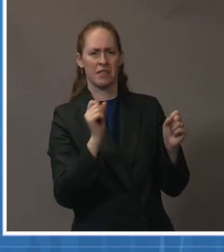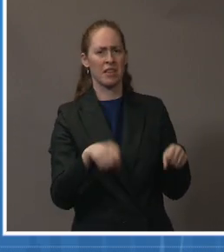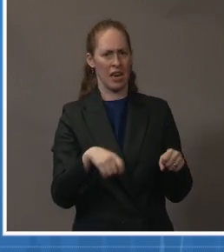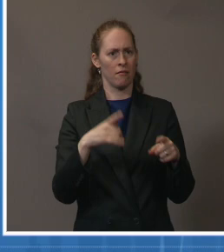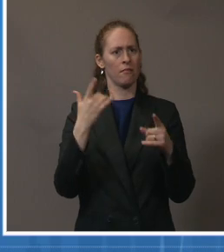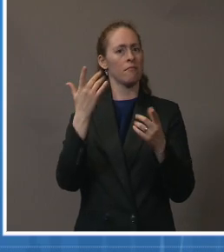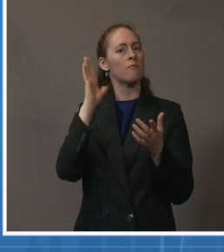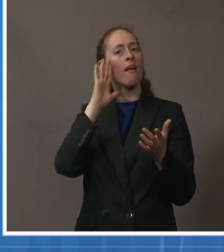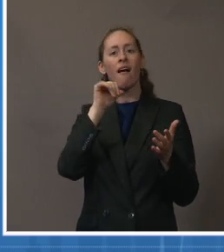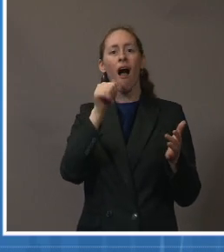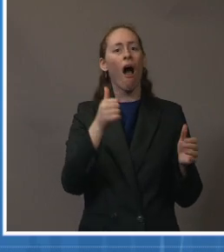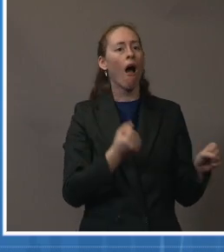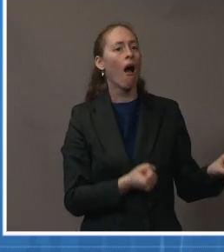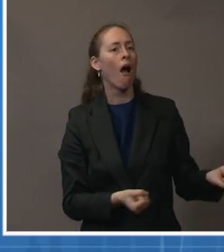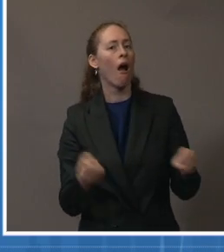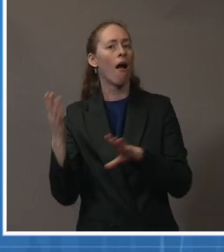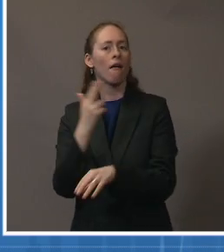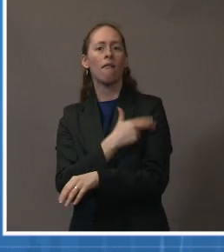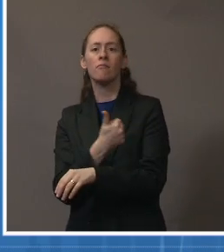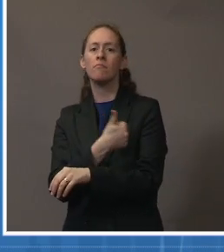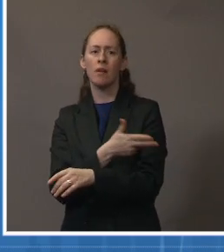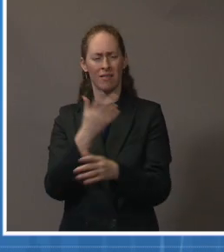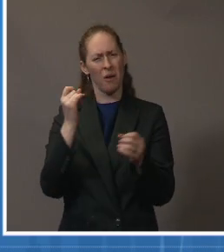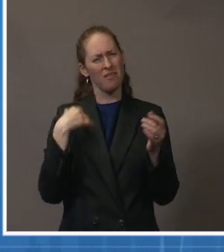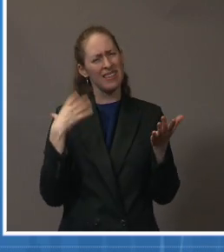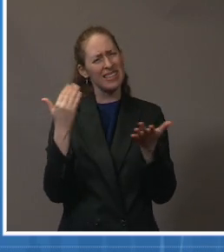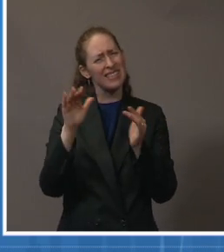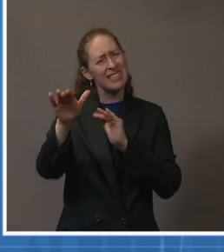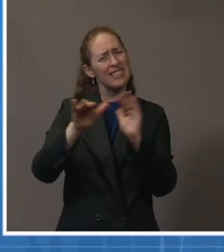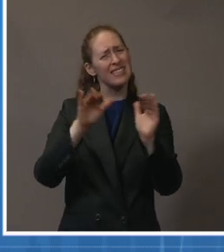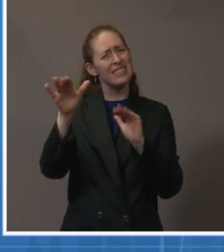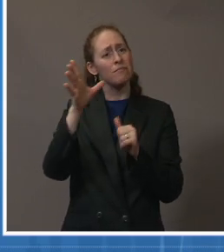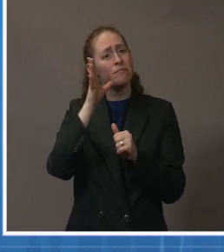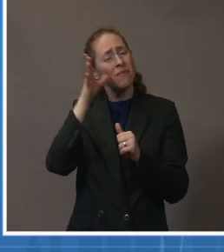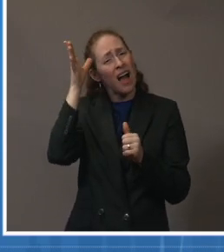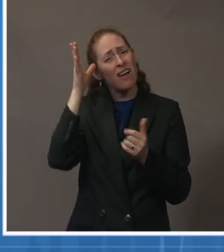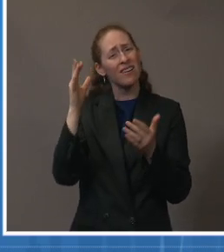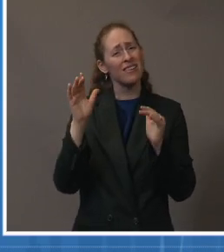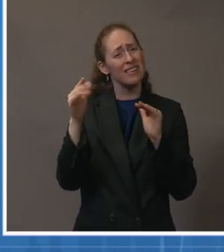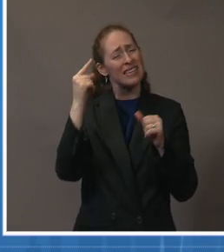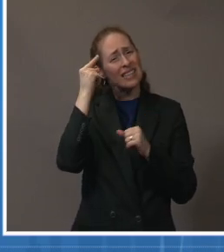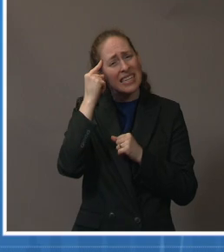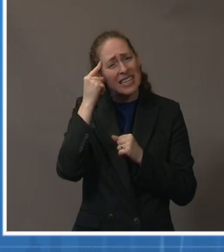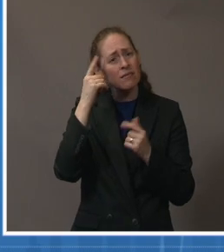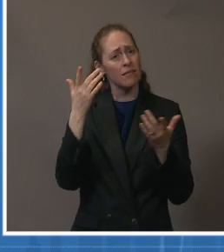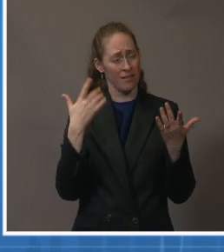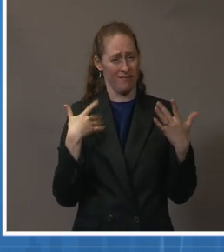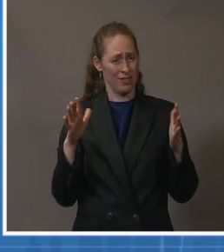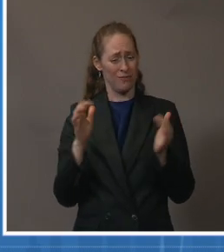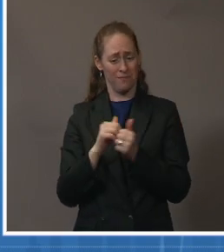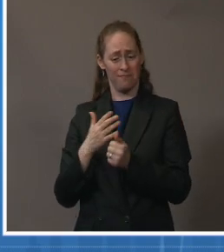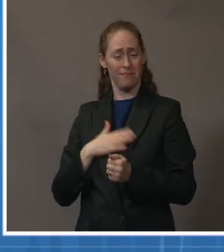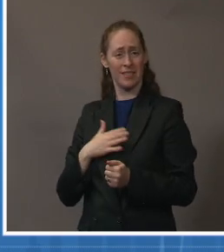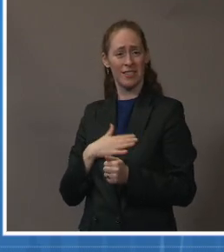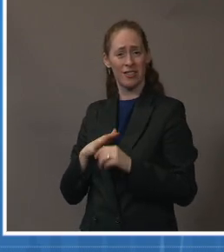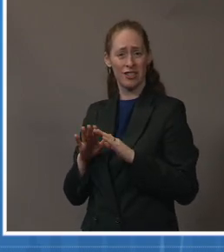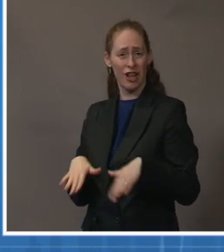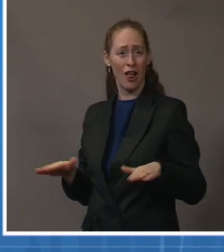I strongly encourage parents to get their teens vaccinated, as I did mine. If parents have questions or concerns,